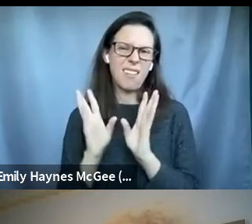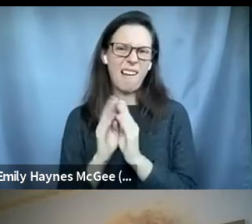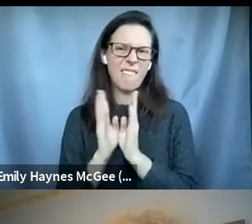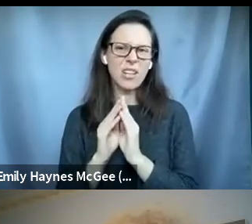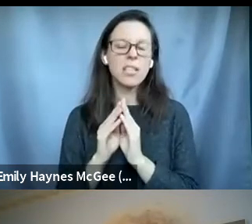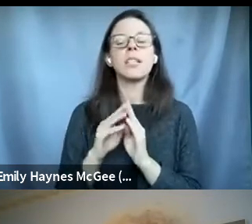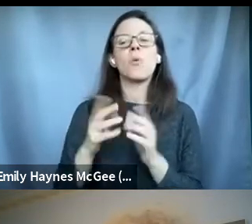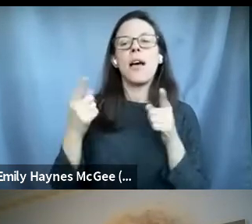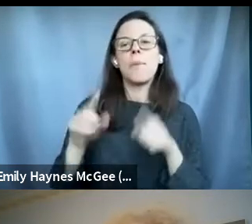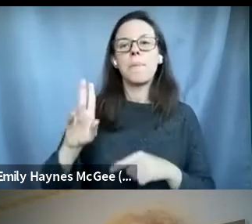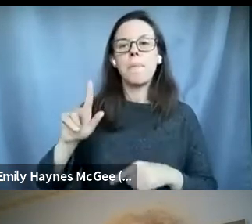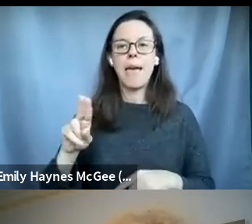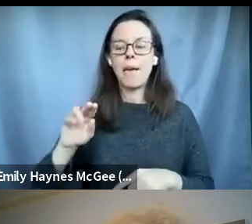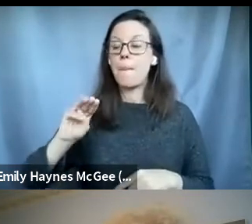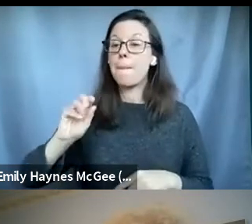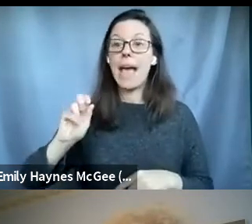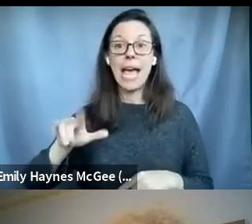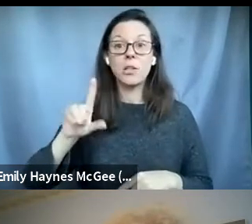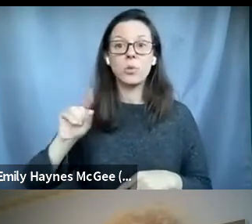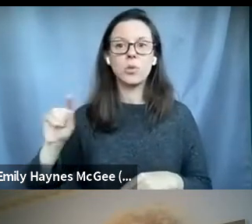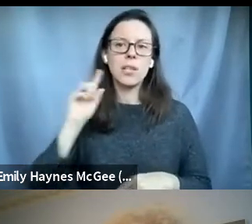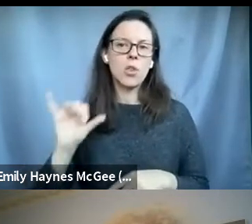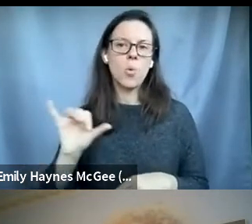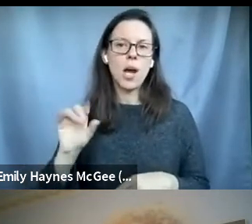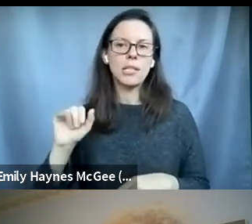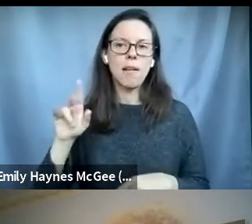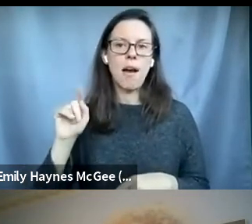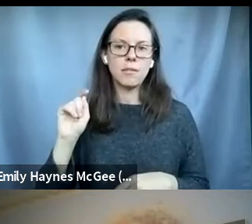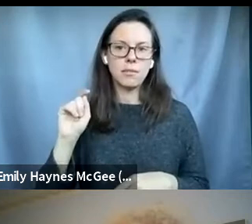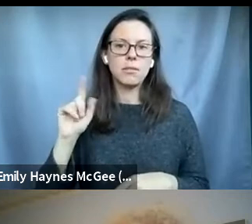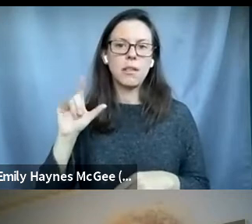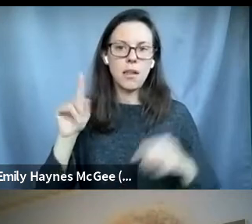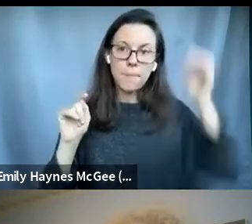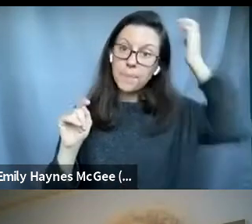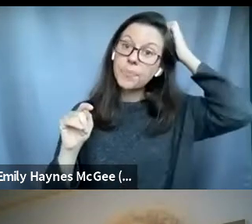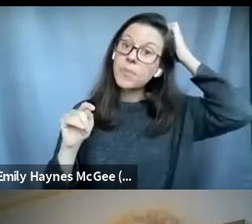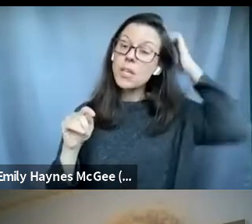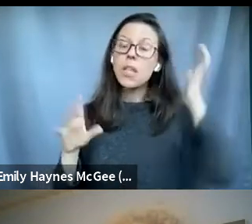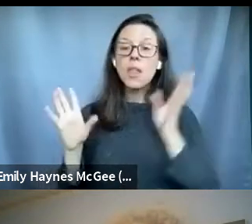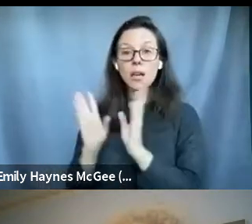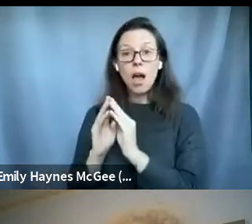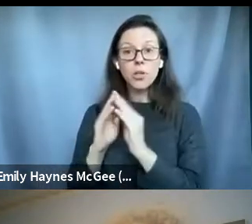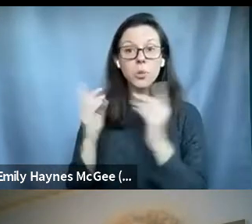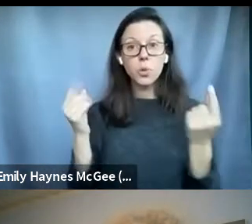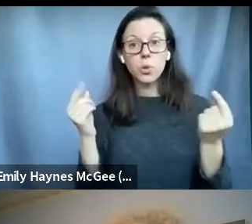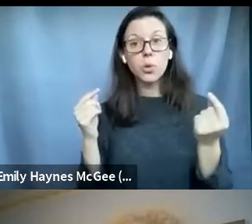And what the conference was, it combined the visual arts from the participants in the workshop,